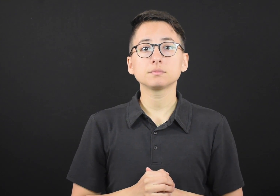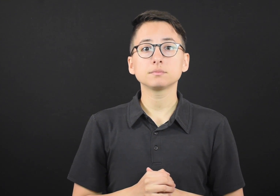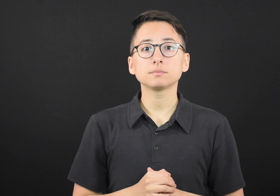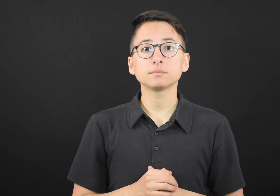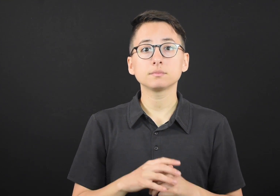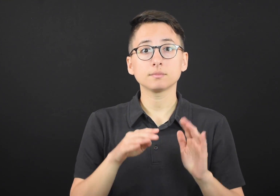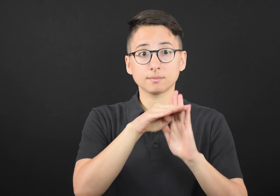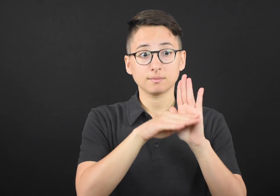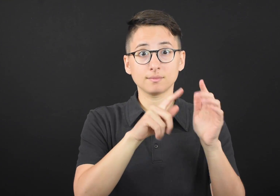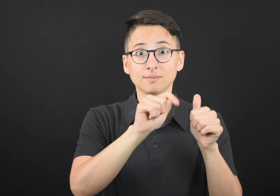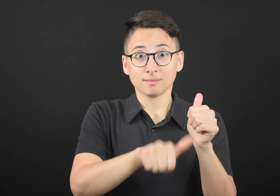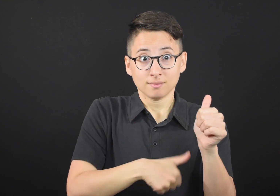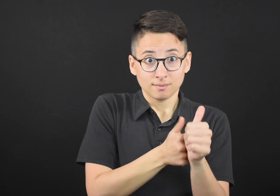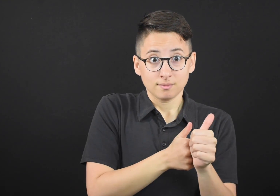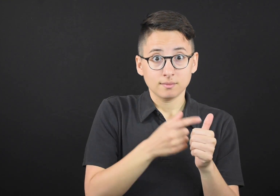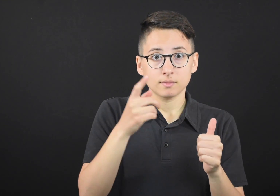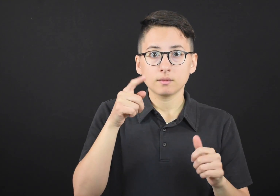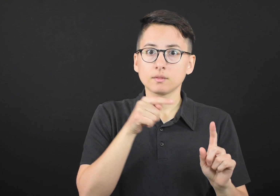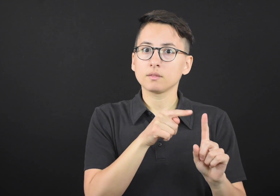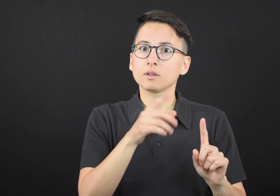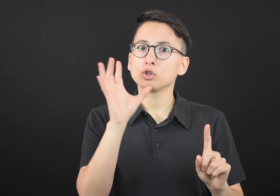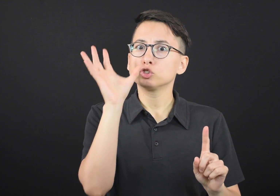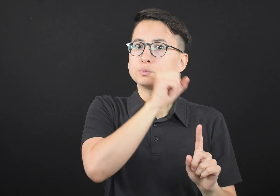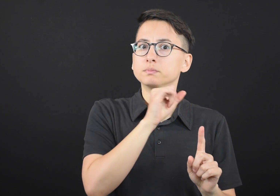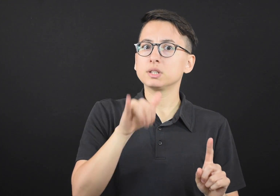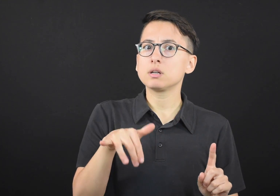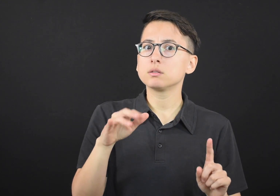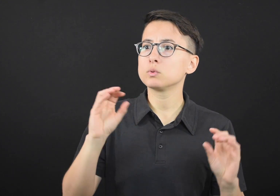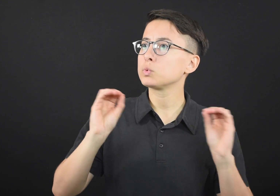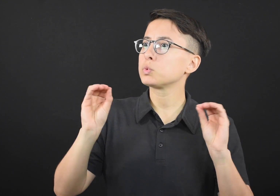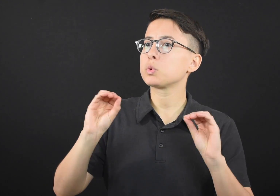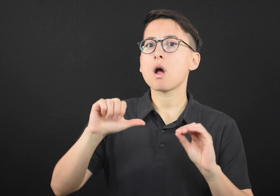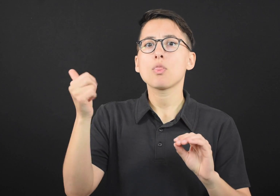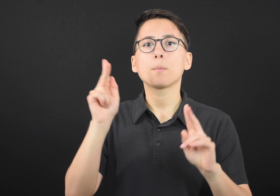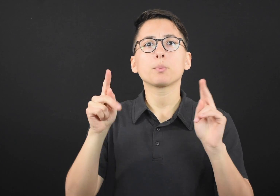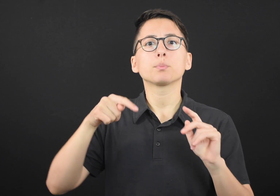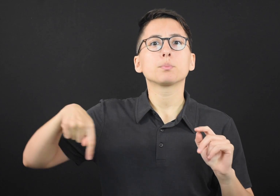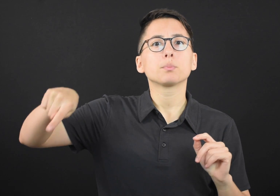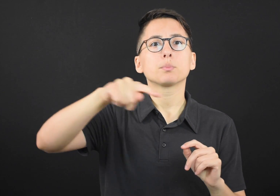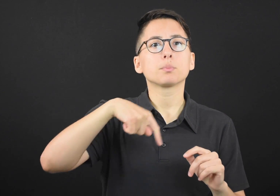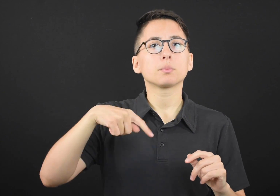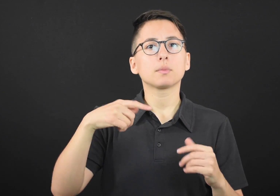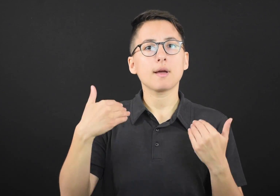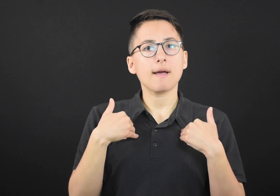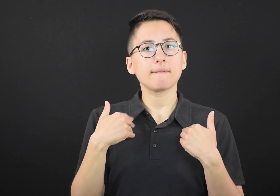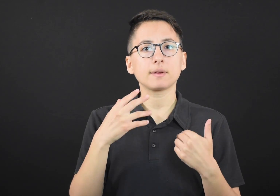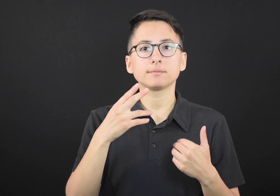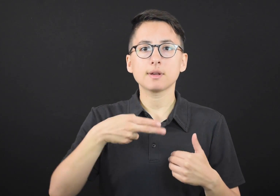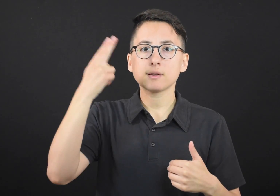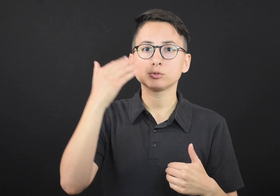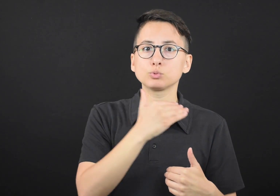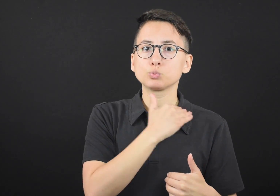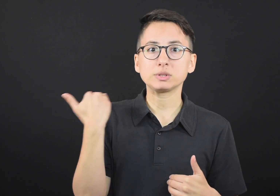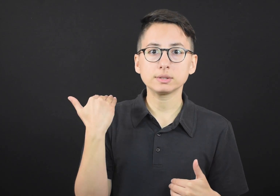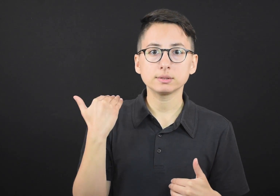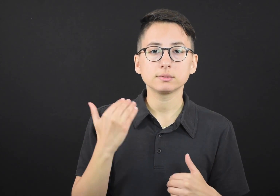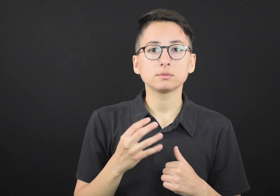as it assumes that none of the other people that you or your family are coming into contact with are immunocompromised